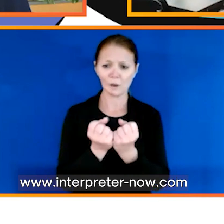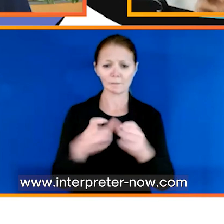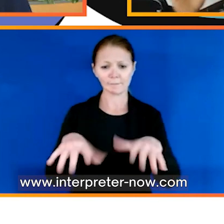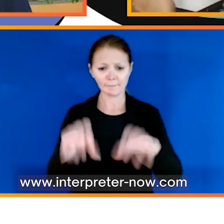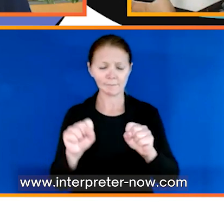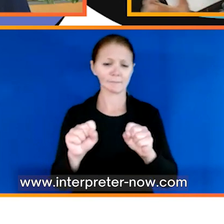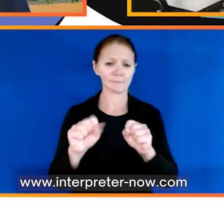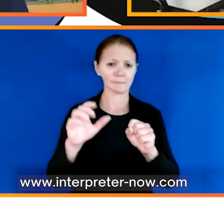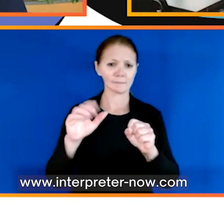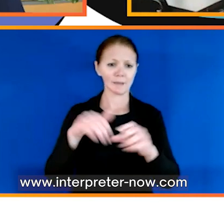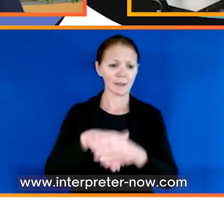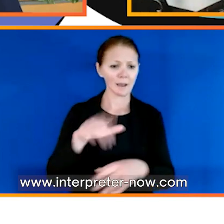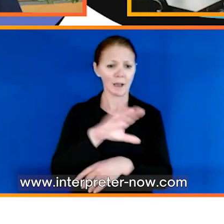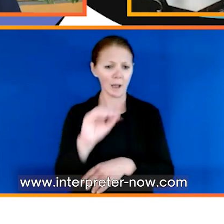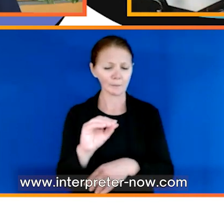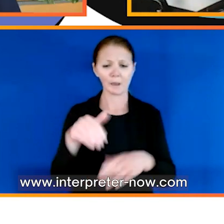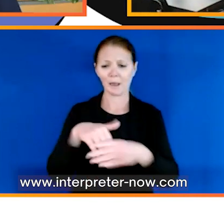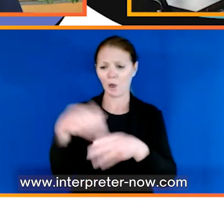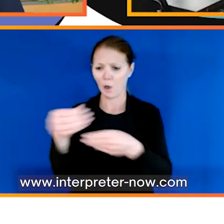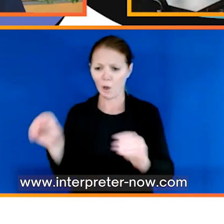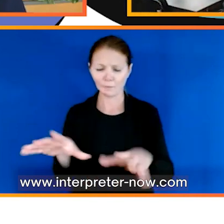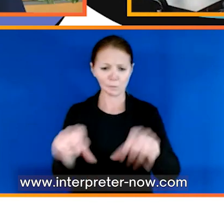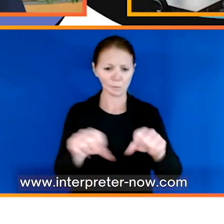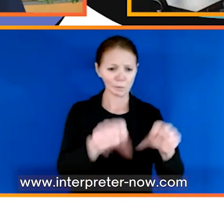talks given to all-hands, some talks given to the ERG groups.